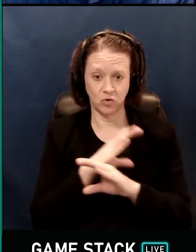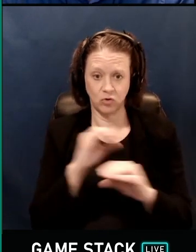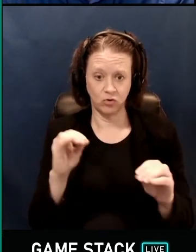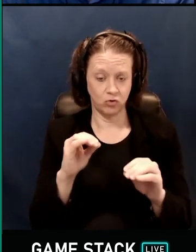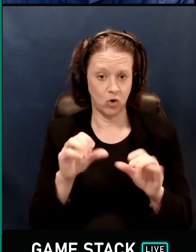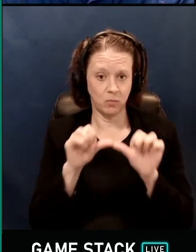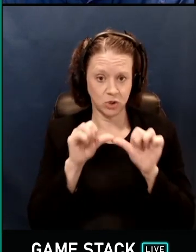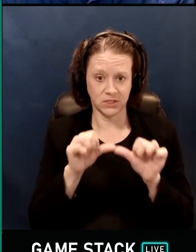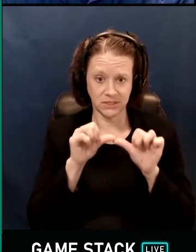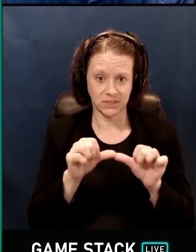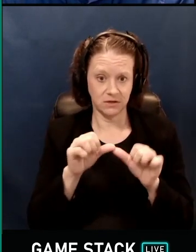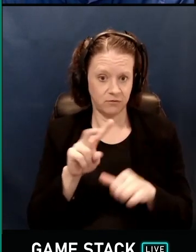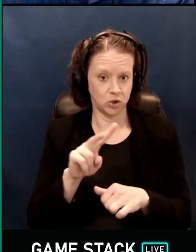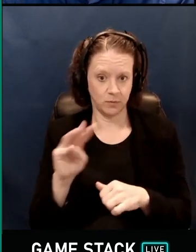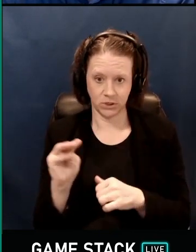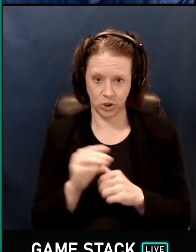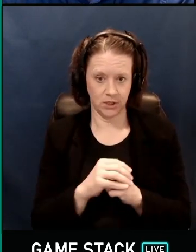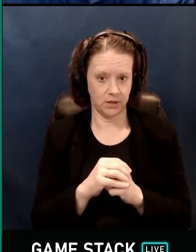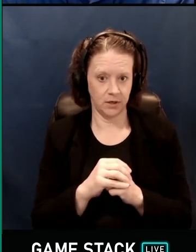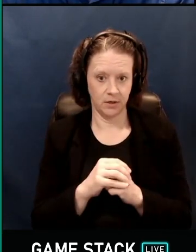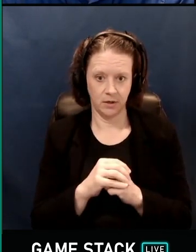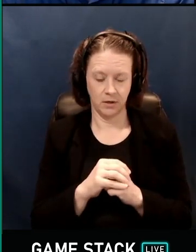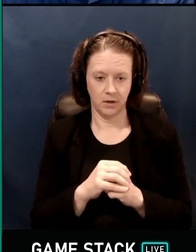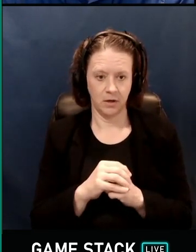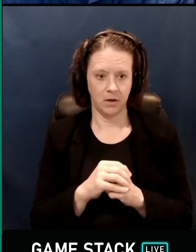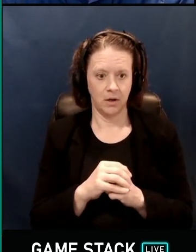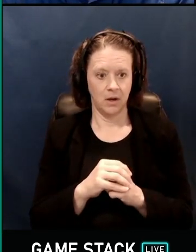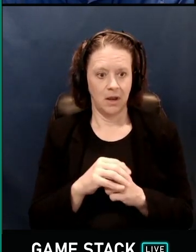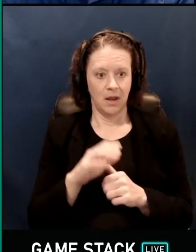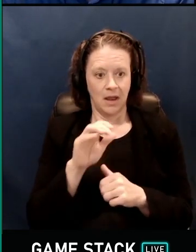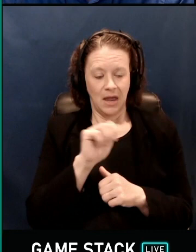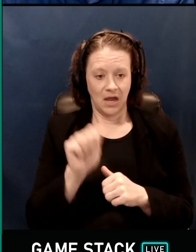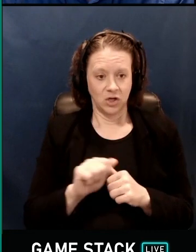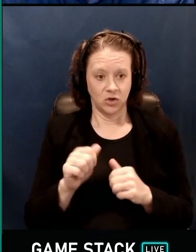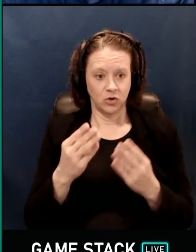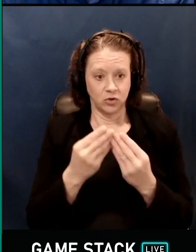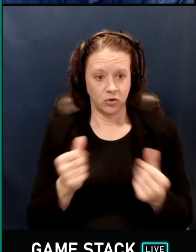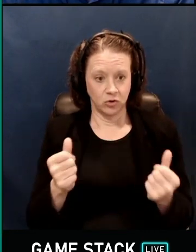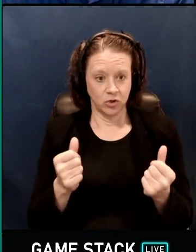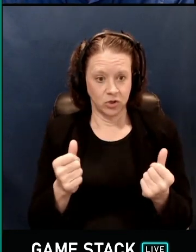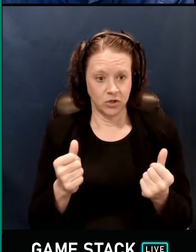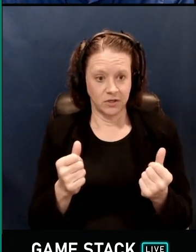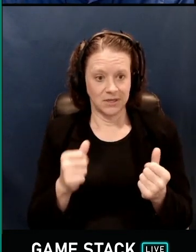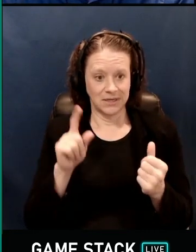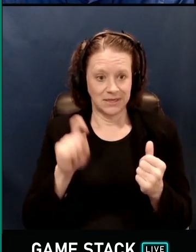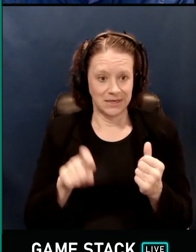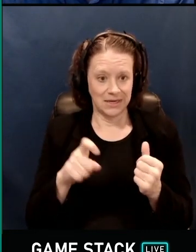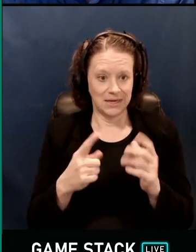while other solutions need at least one host running agent to work.